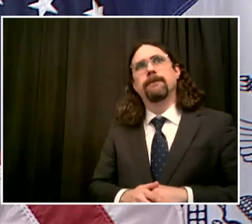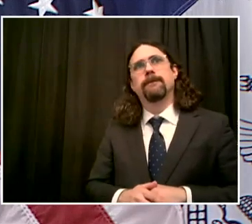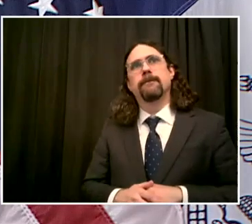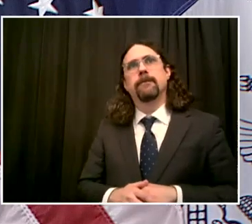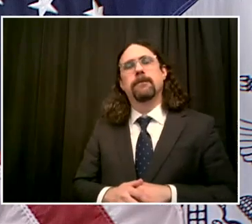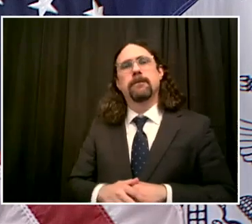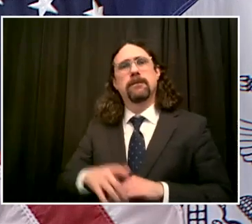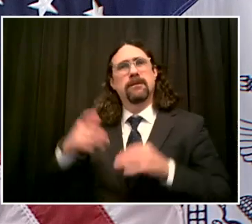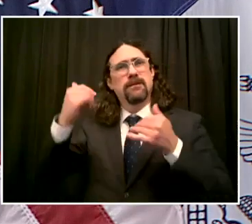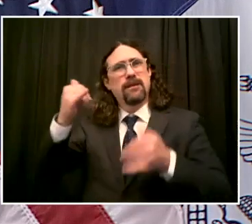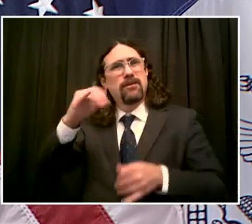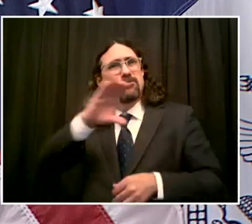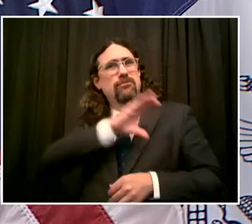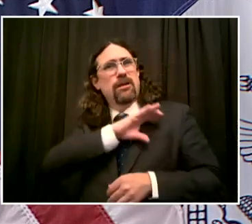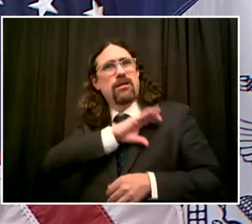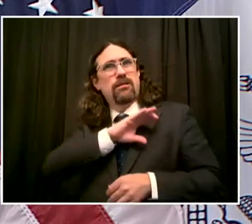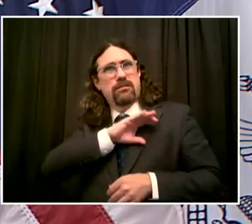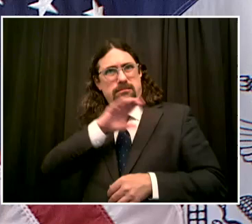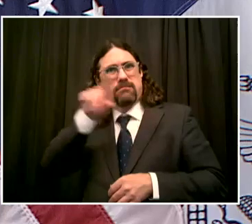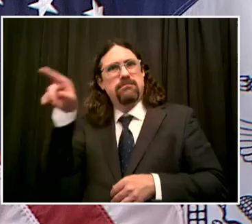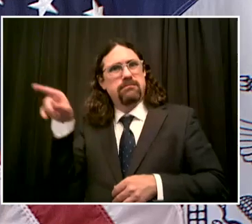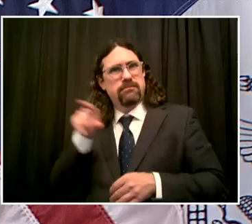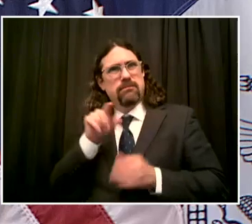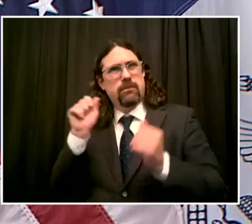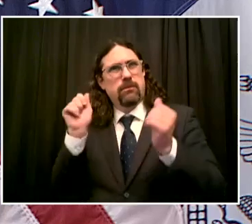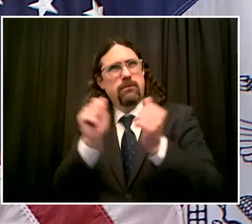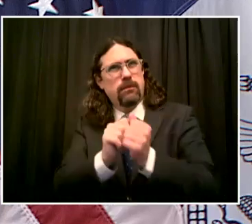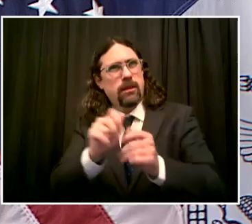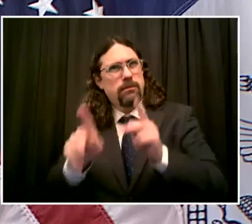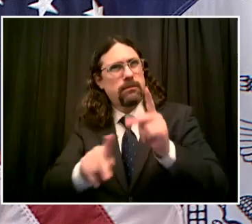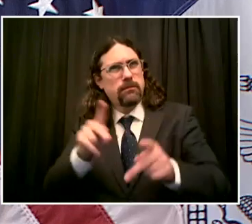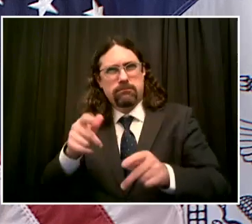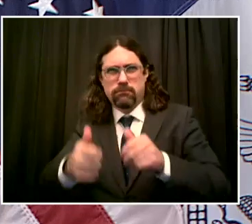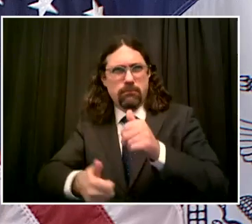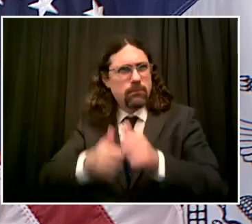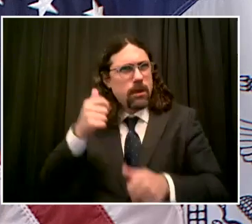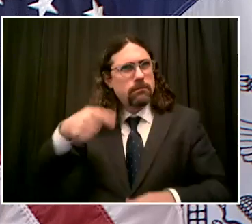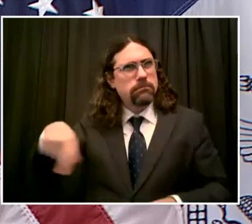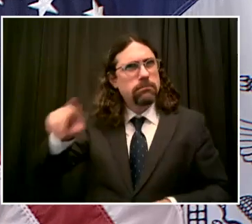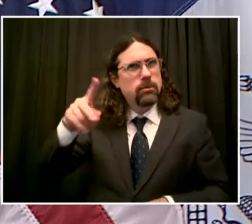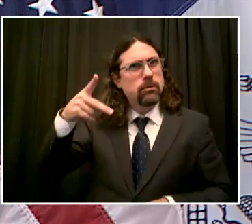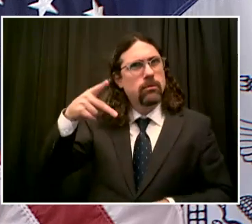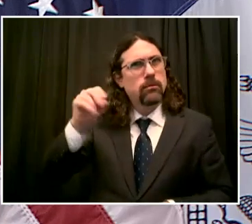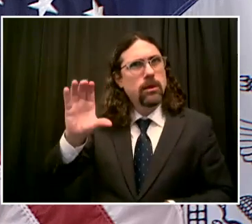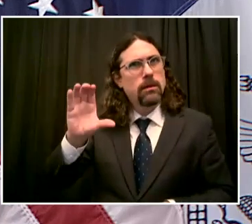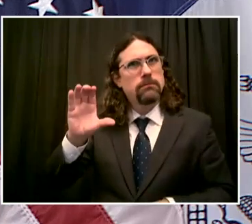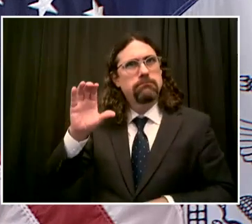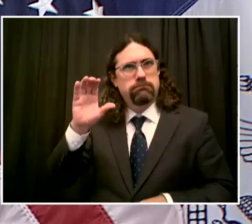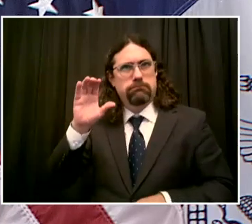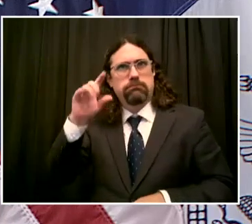THAT IS NOW THE MAJORITY PEOPLE